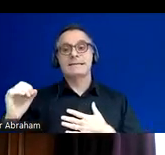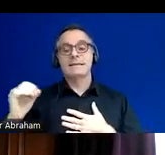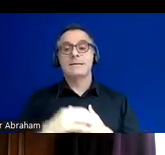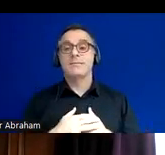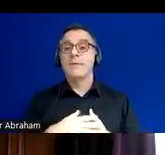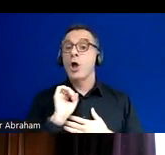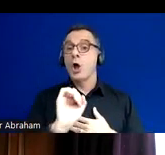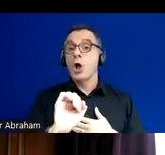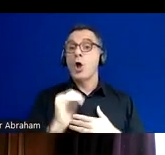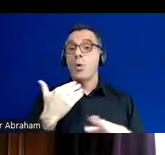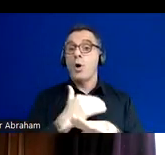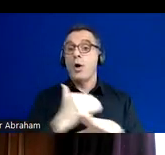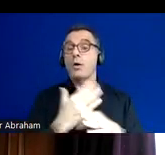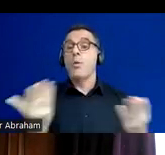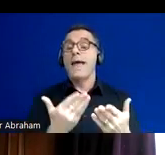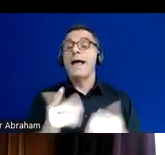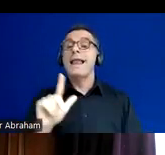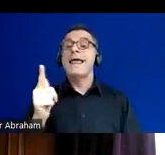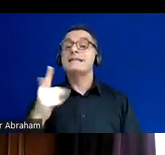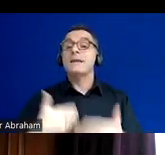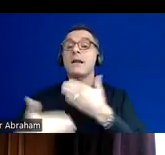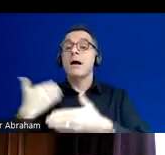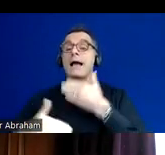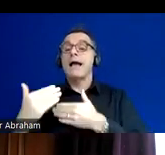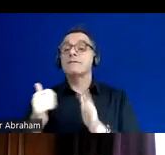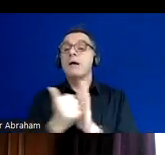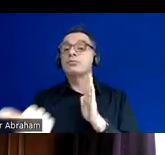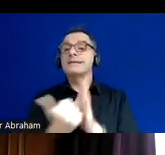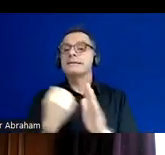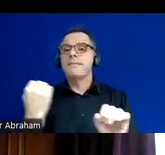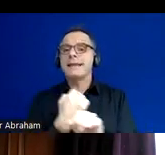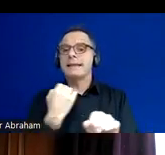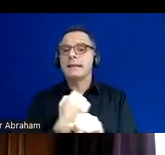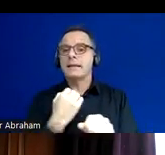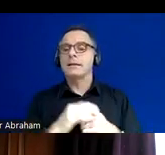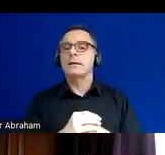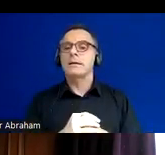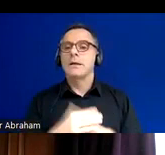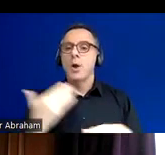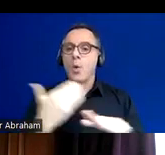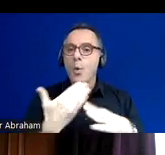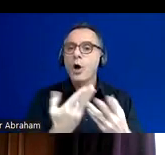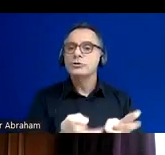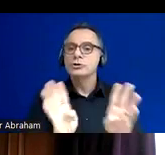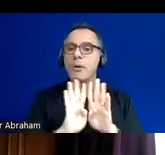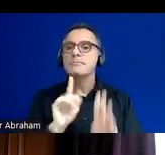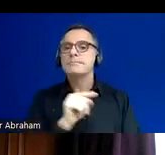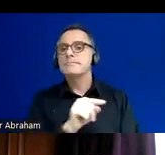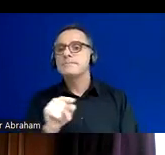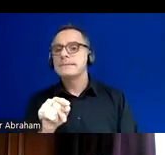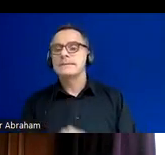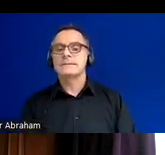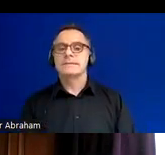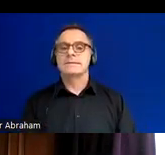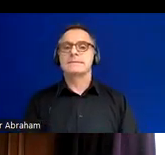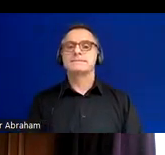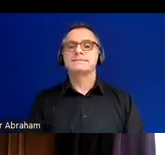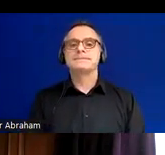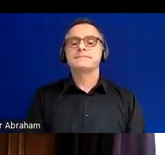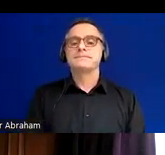Archive - sort of print making through the lenal road workshop. So, Ingrid was invited